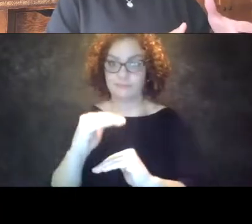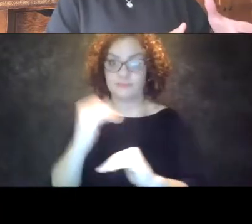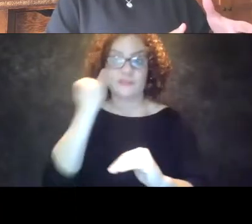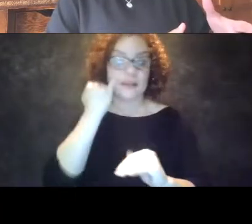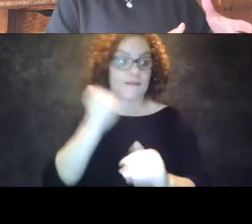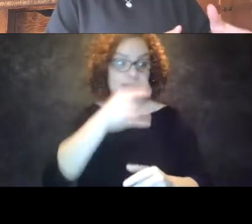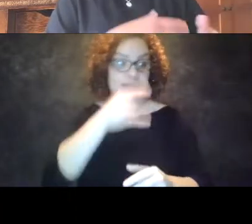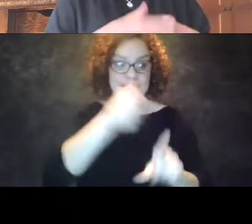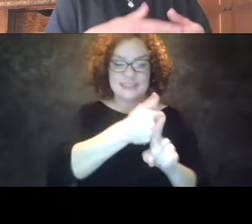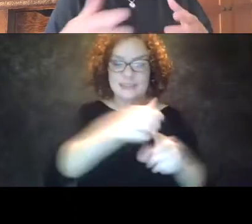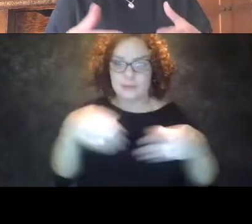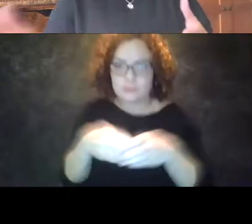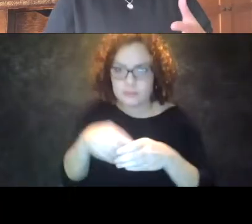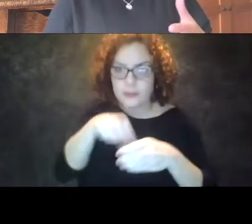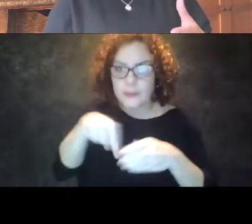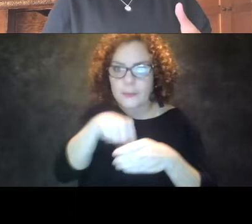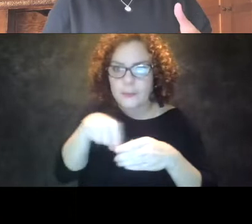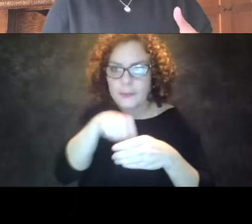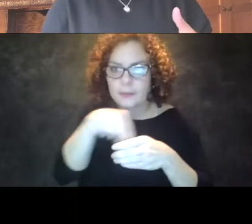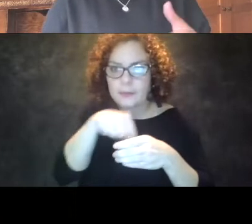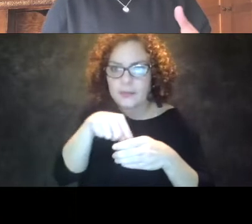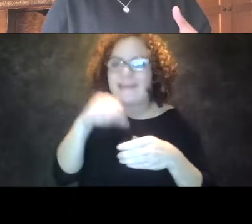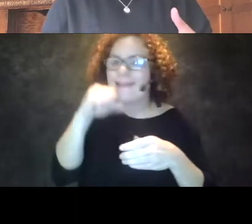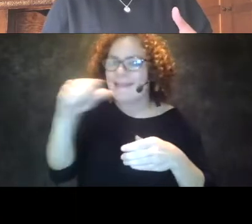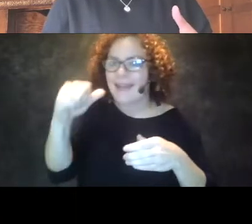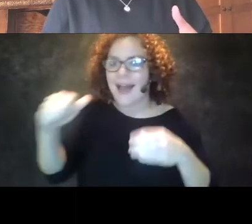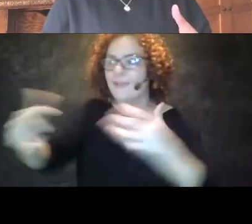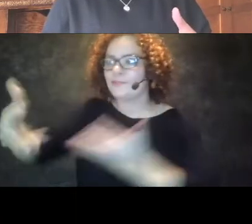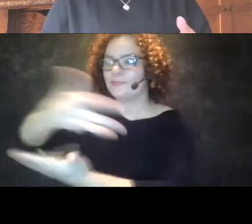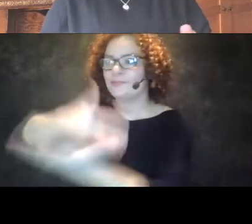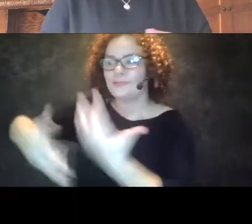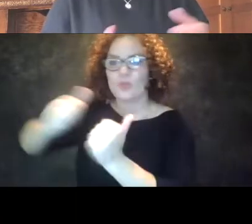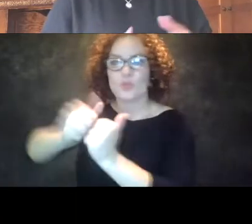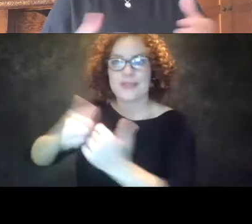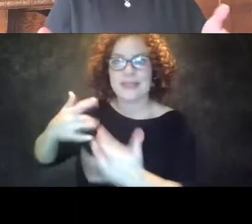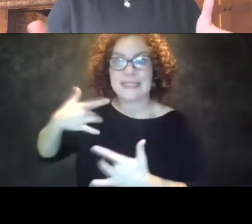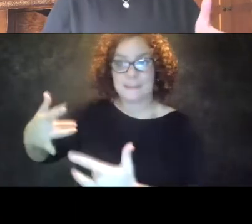classes and aren't around typical, typically developing peers, they won't have the opportunities